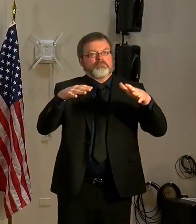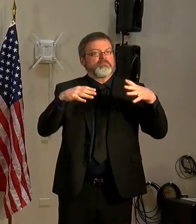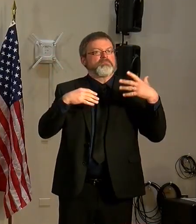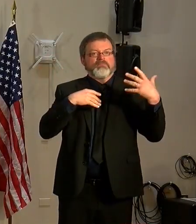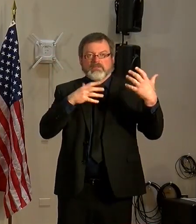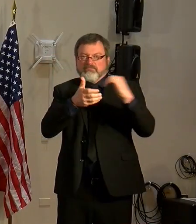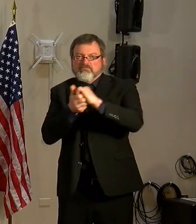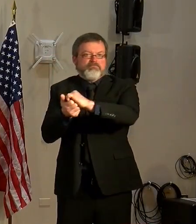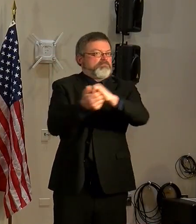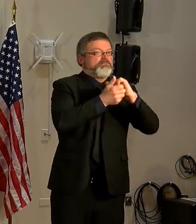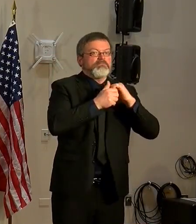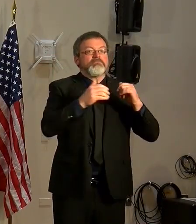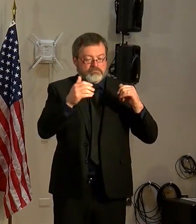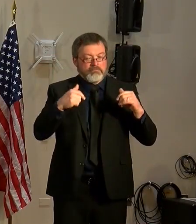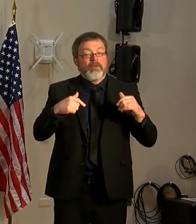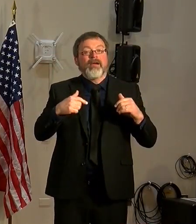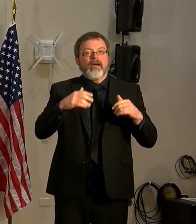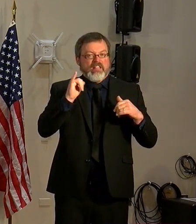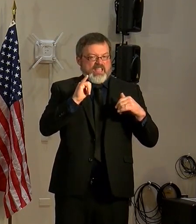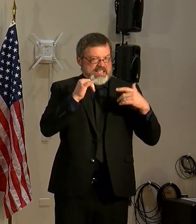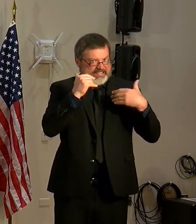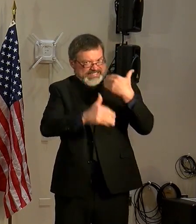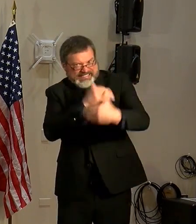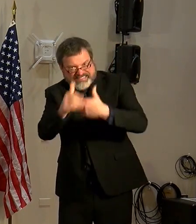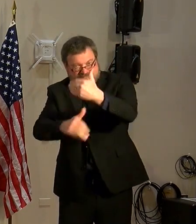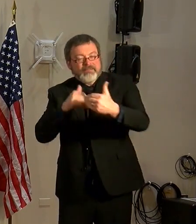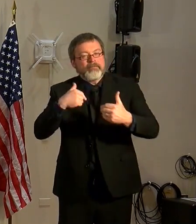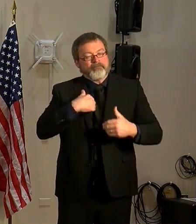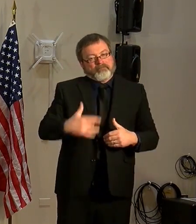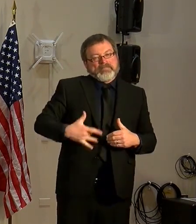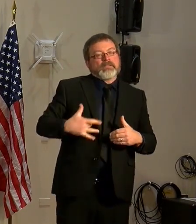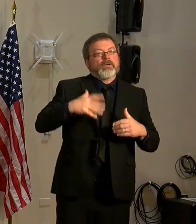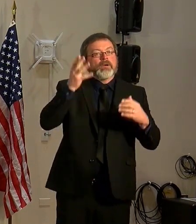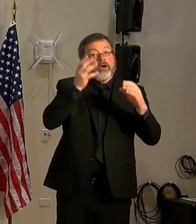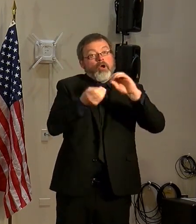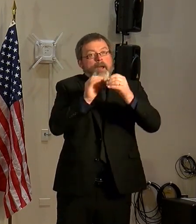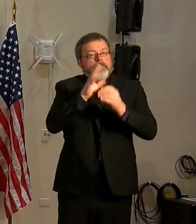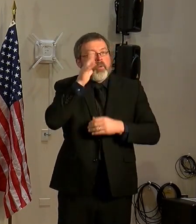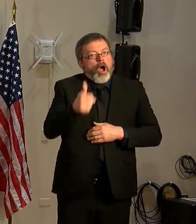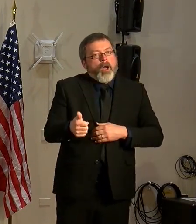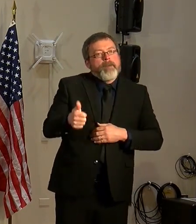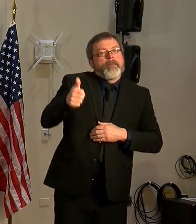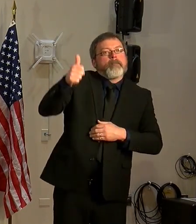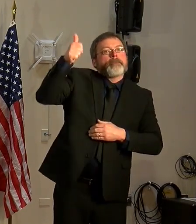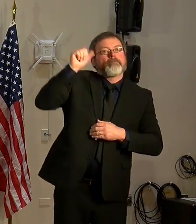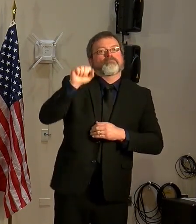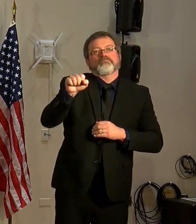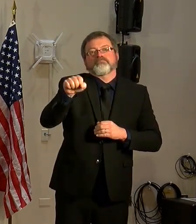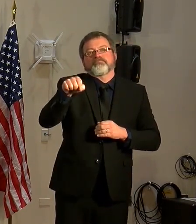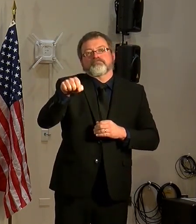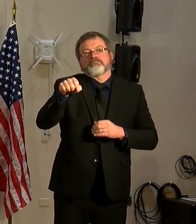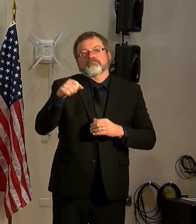VALIDATING, VERIFYING AND RE- DUPLICATING THE RESULTS. MARK LEVINE"With contact tracing, coordination with the community, careful isolation